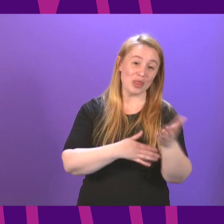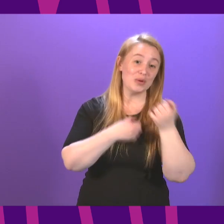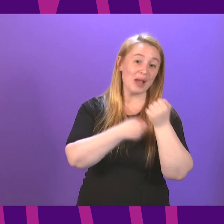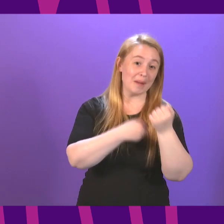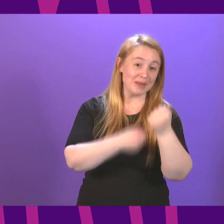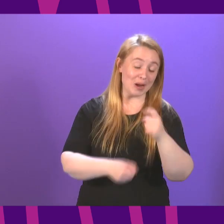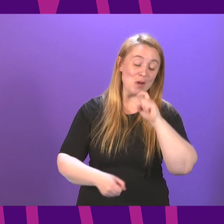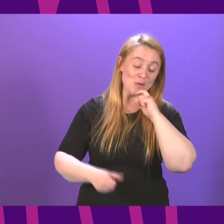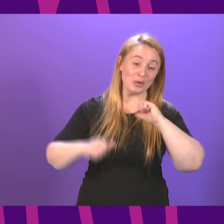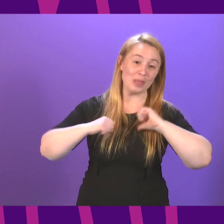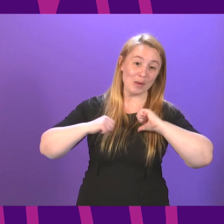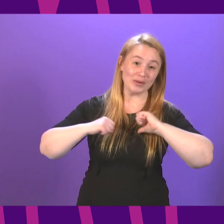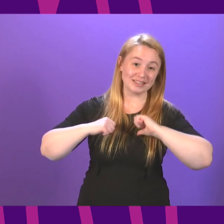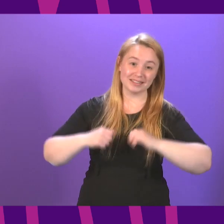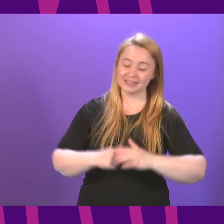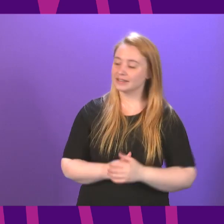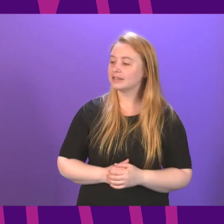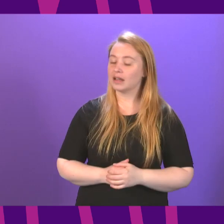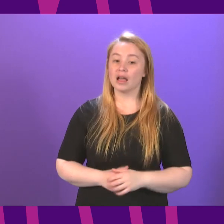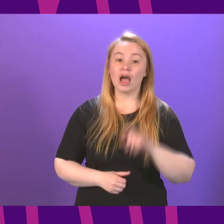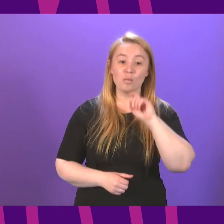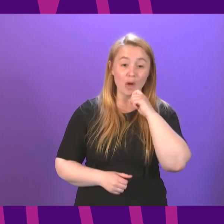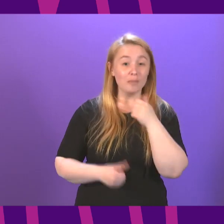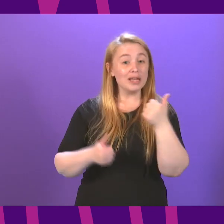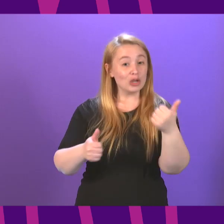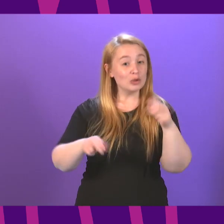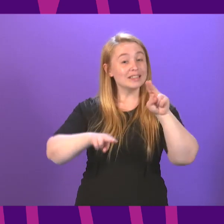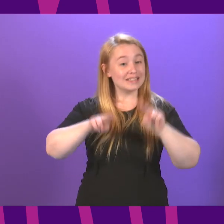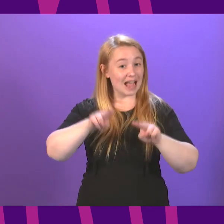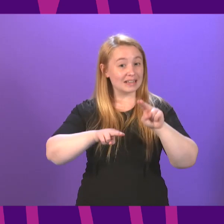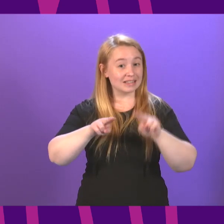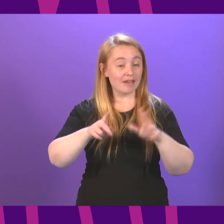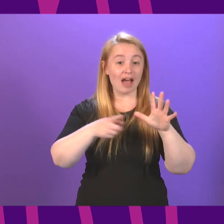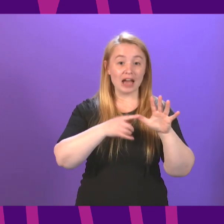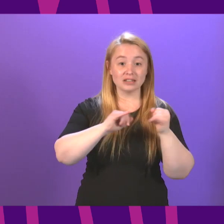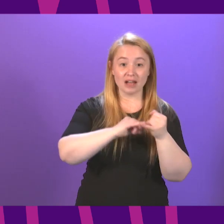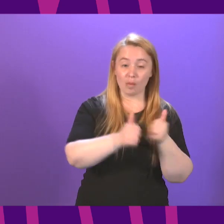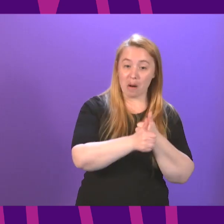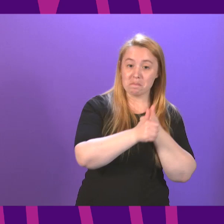whether that is so. It will be a real test of whether Mr Sarwar backs Scottish Labour’s policy